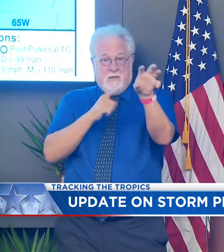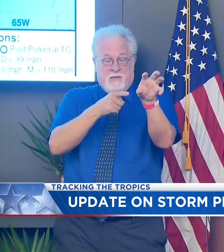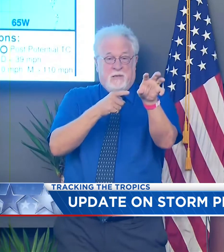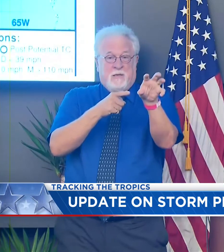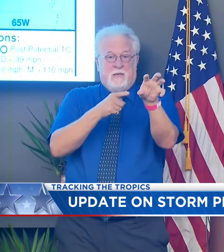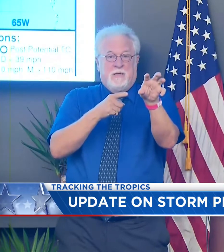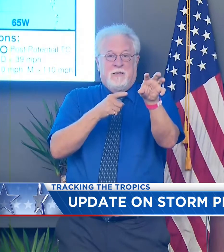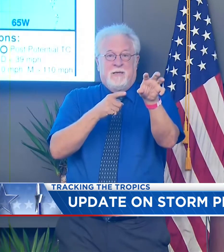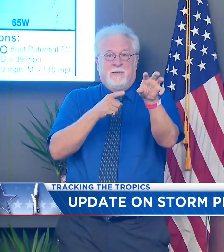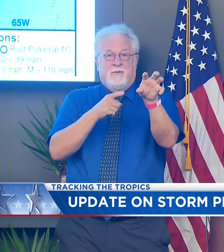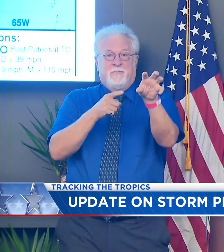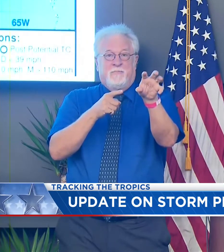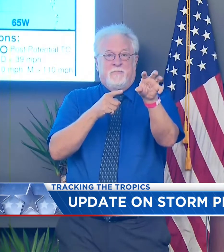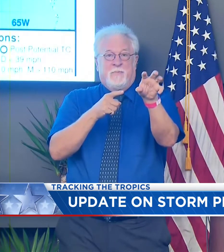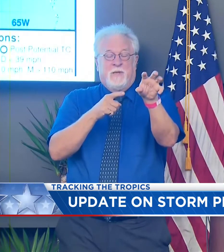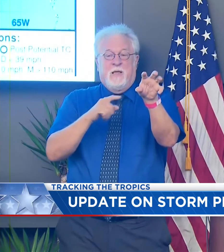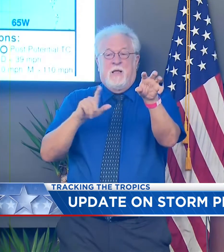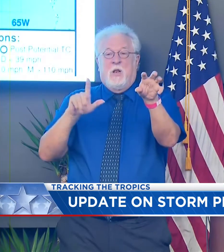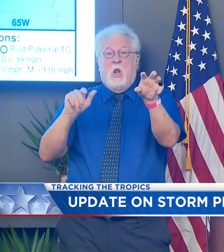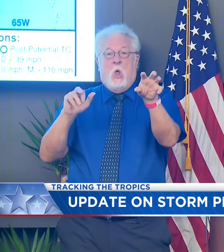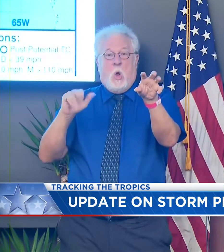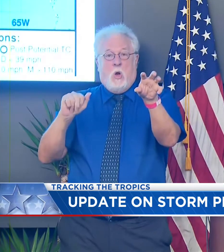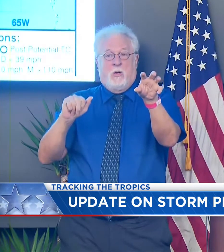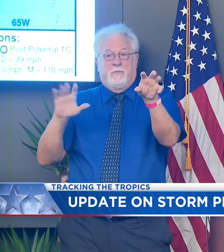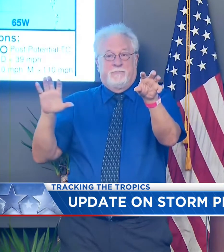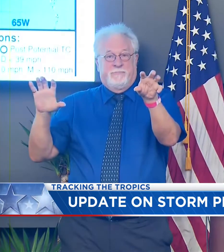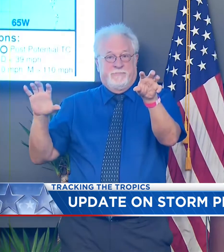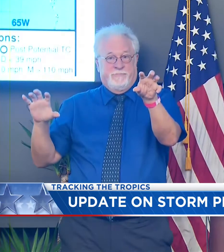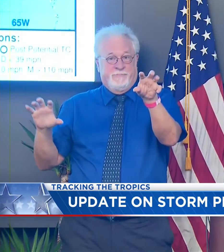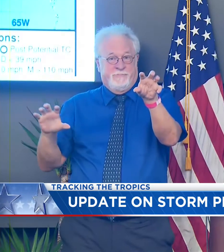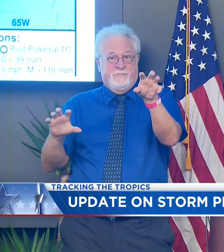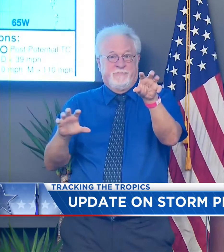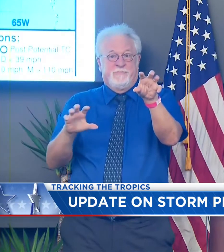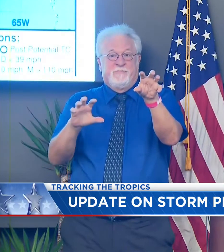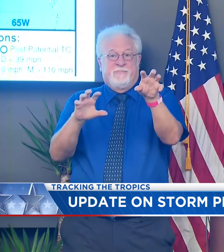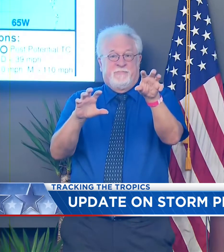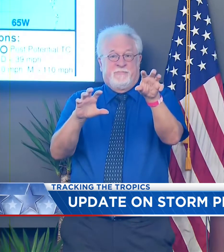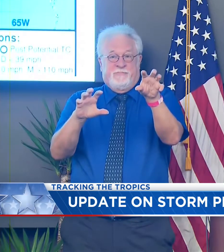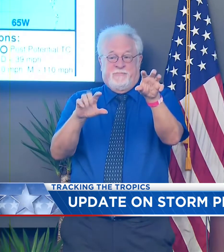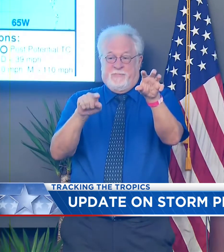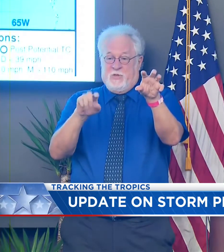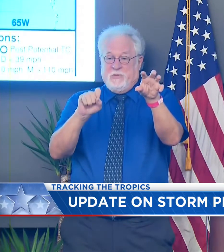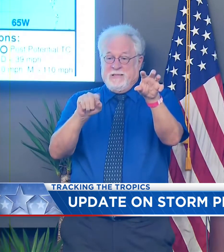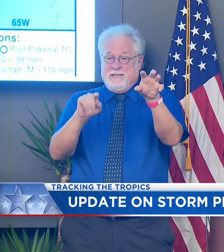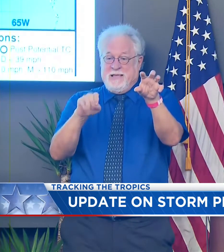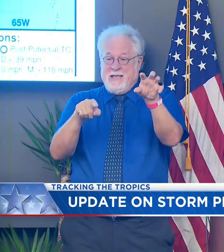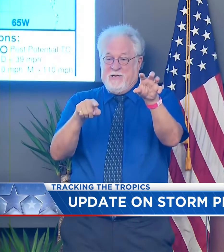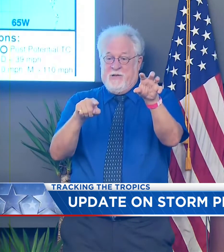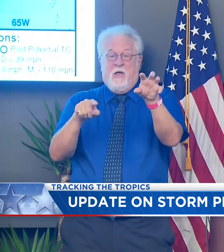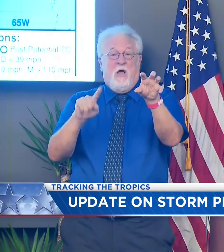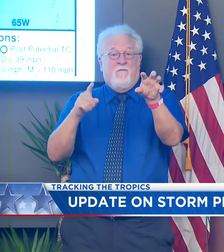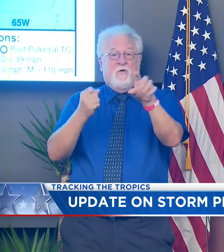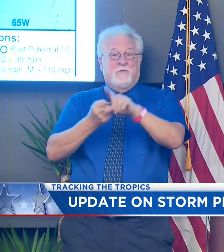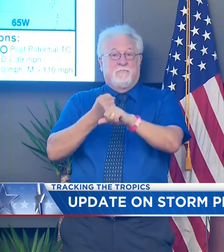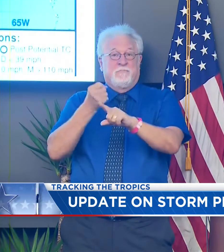SO IT WILL NOT APPROACH THE STATE OF TEXAS UNTIL ROUGHLY TUESDAY EVENING. AT THE SAME TIME THIS IS OCCURRING, WHAT SHOULD BE AT